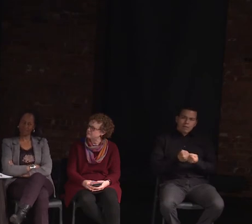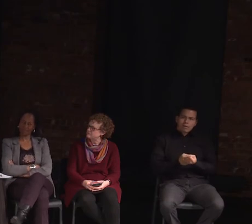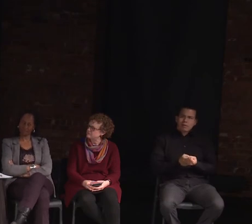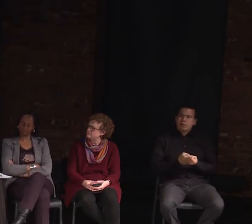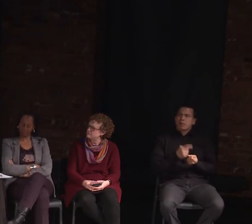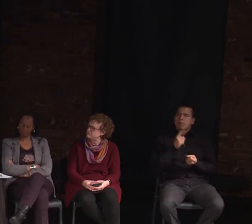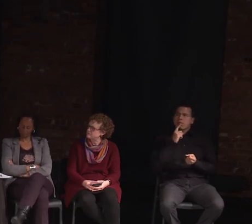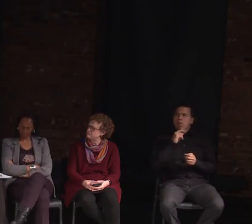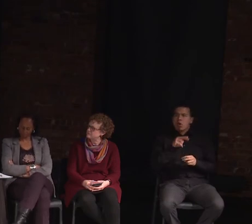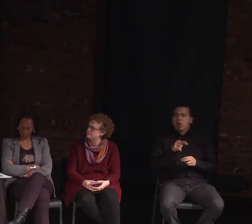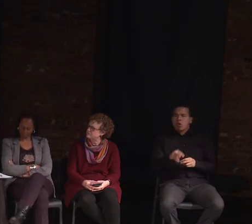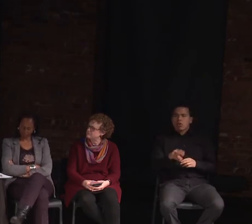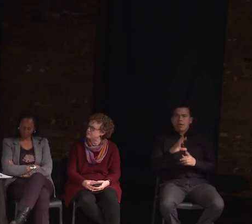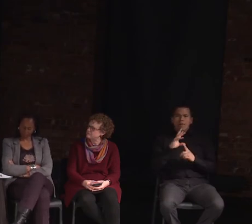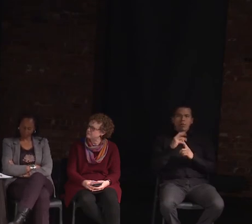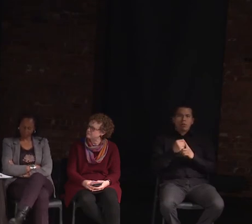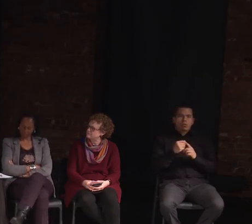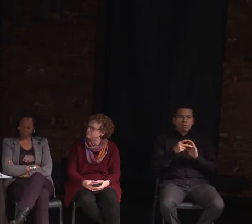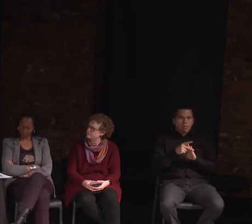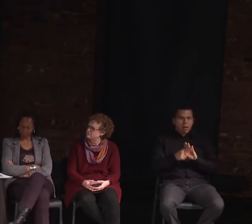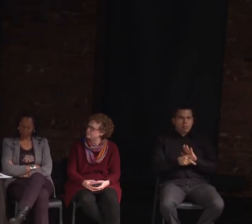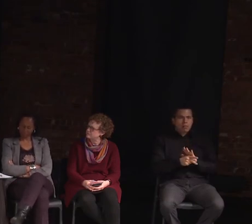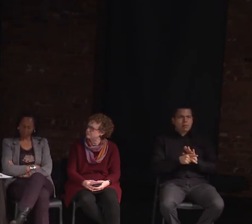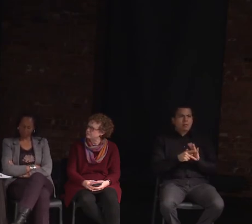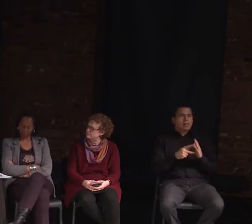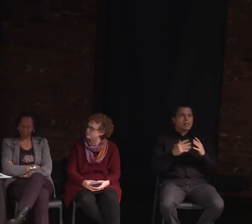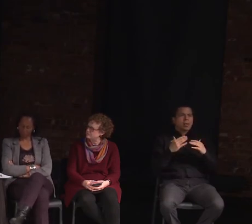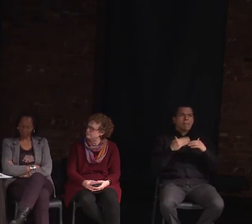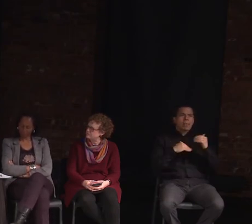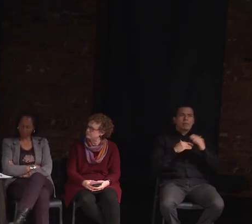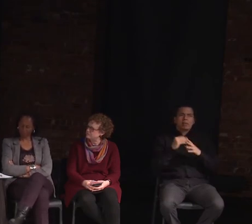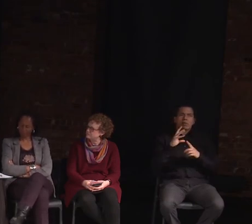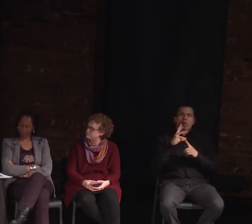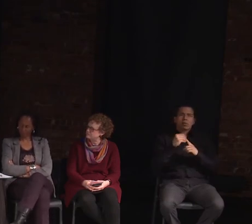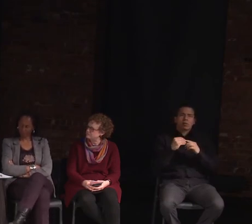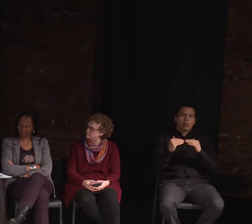policy and building cultural equity.